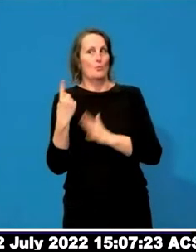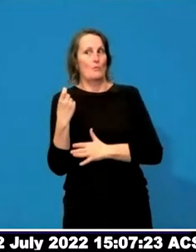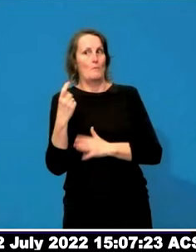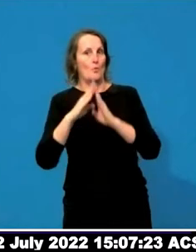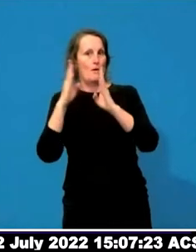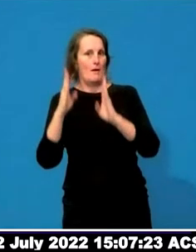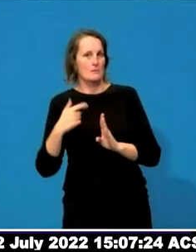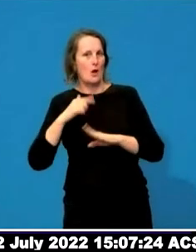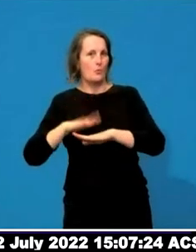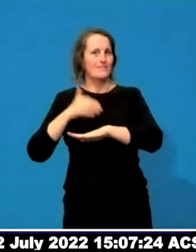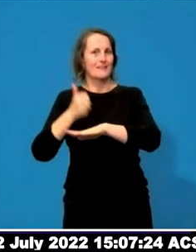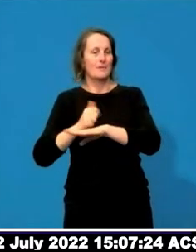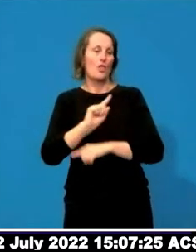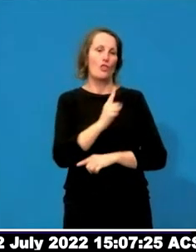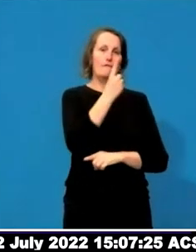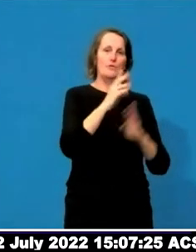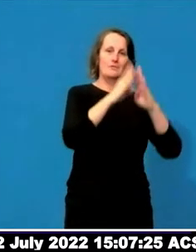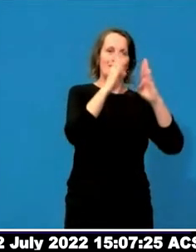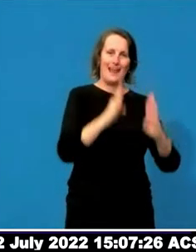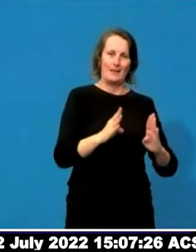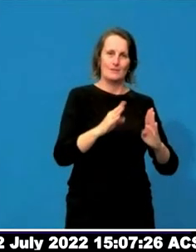Because the first respite house has been overtaken by men,